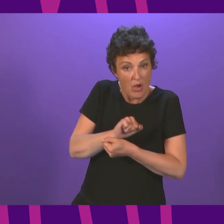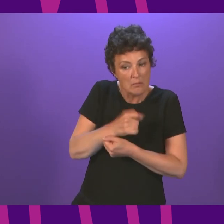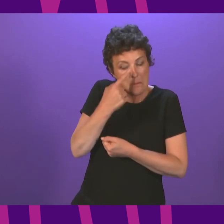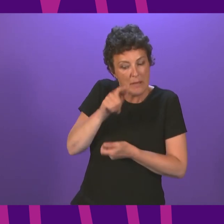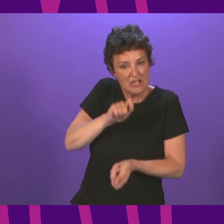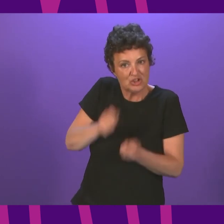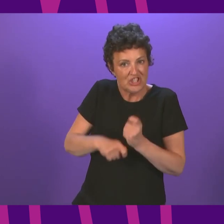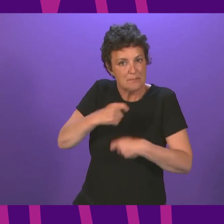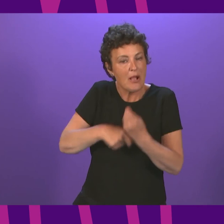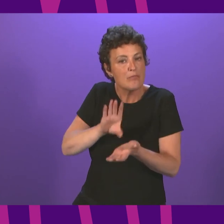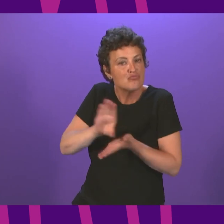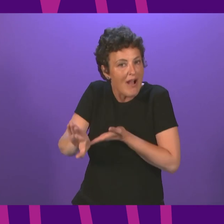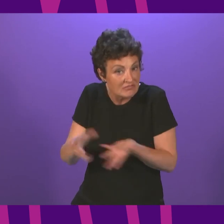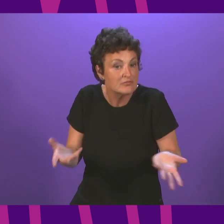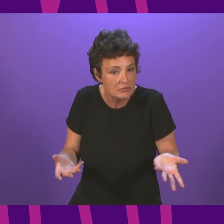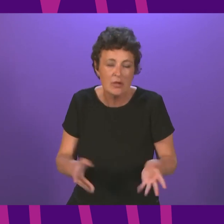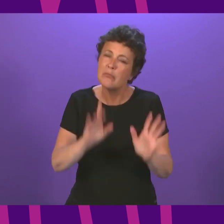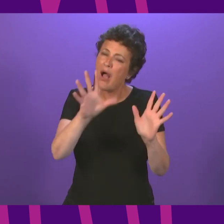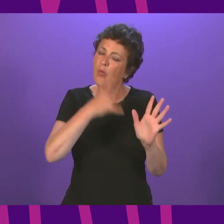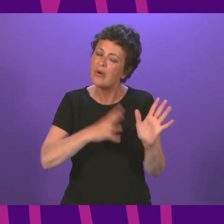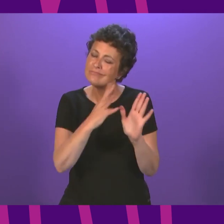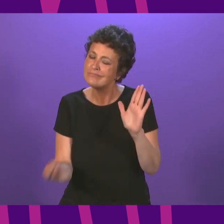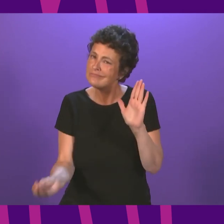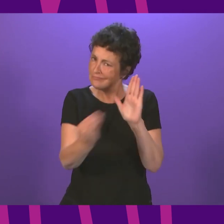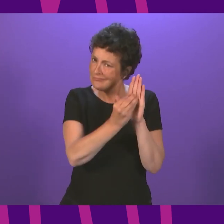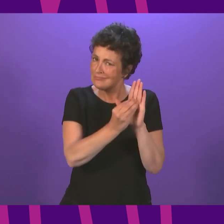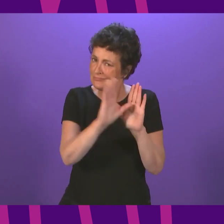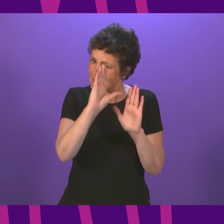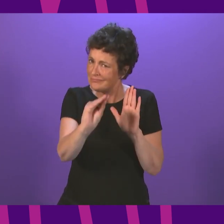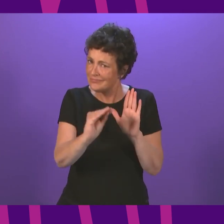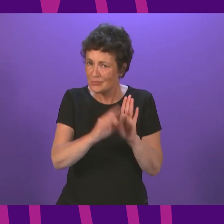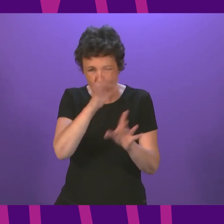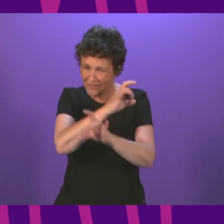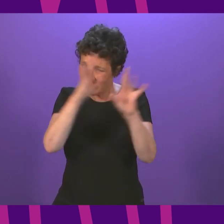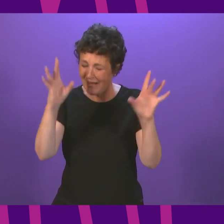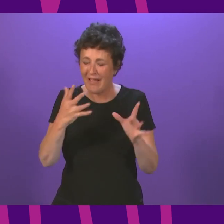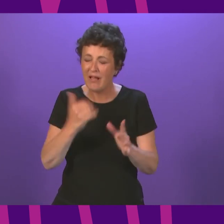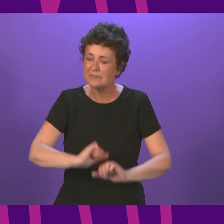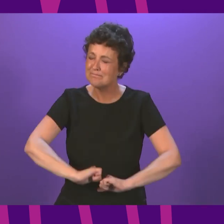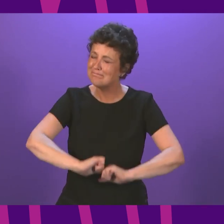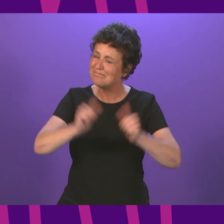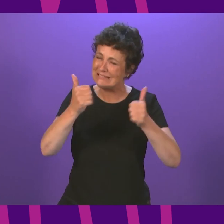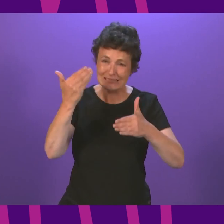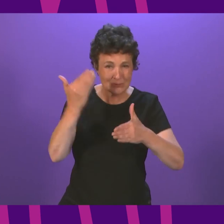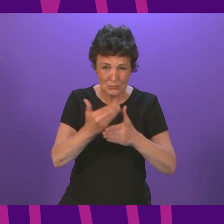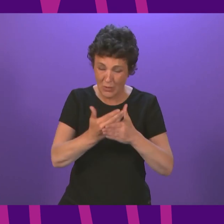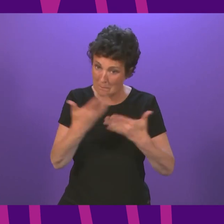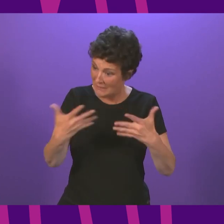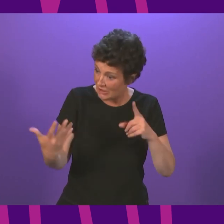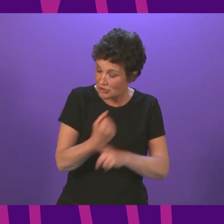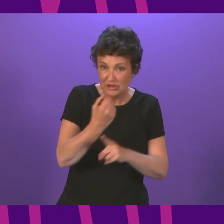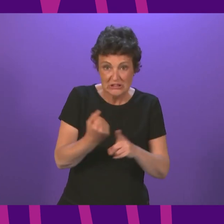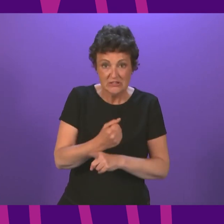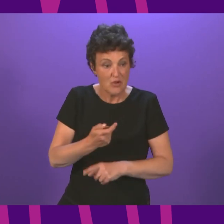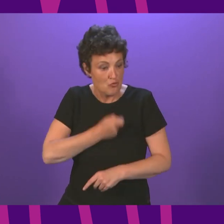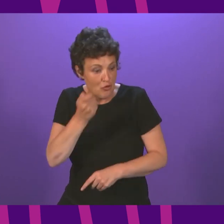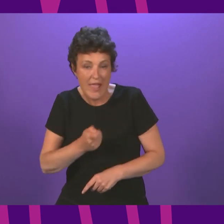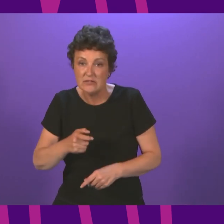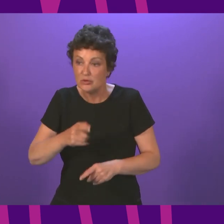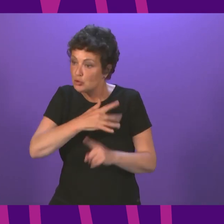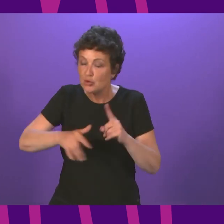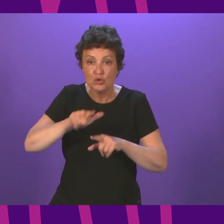put at decision time.